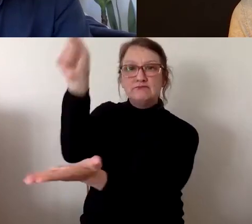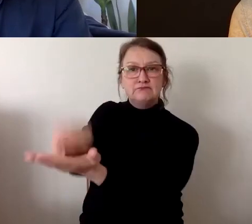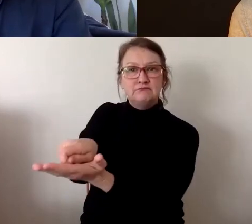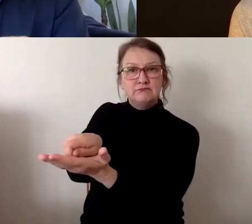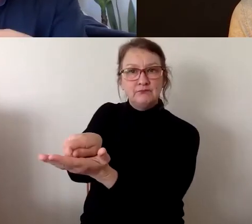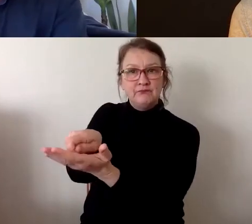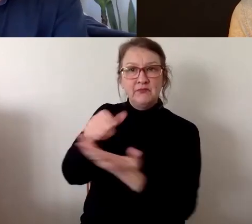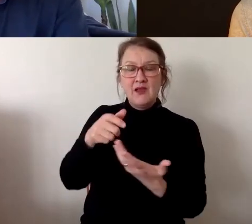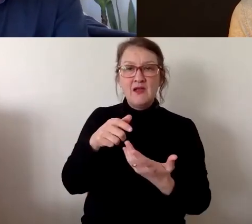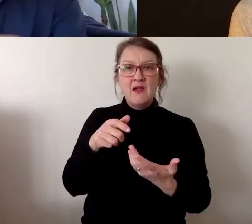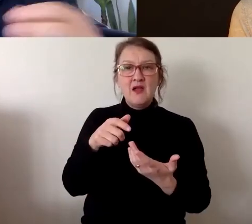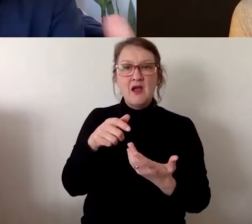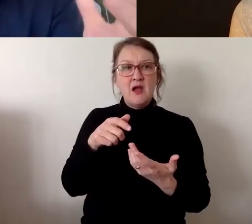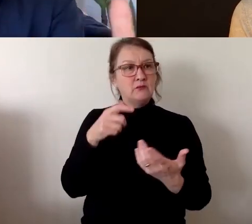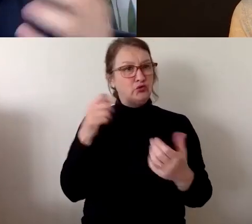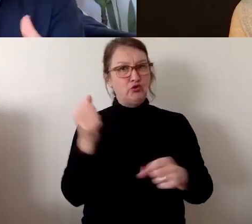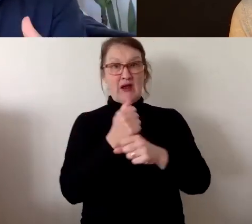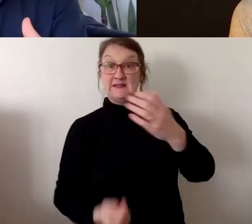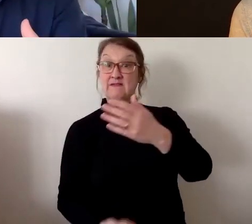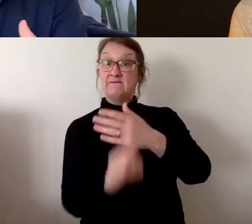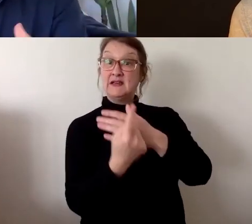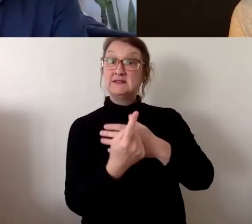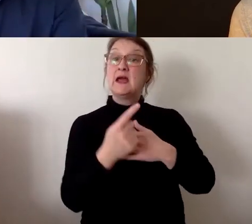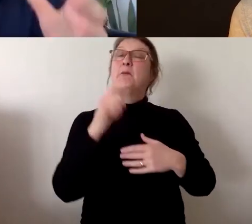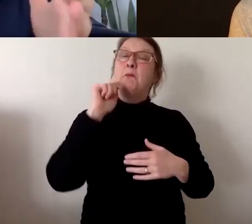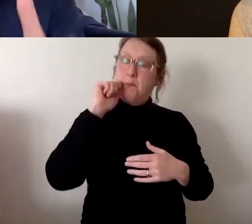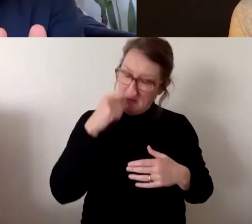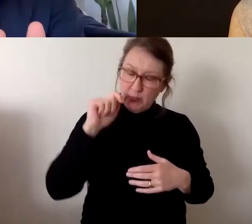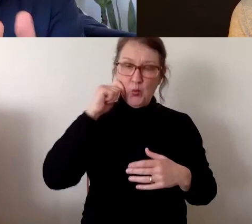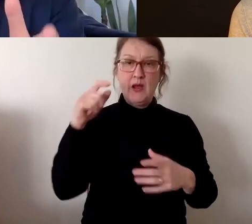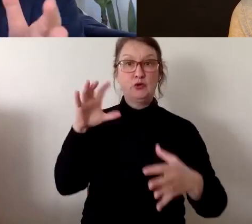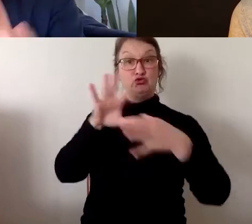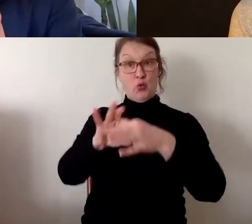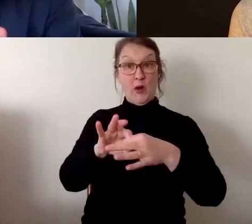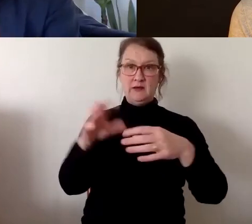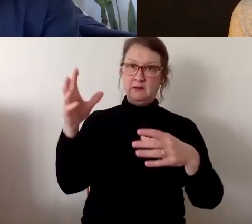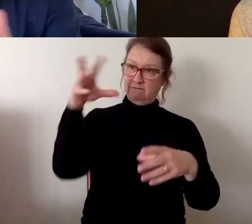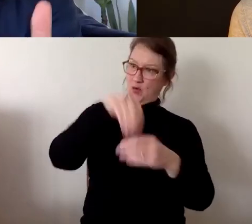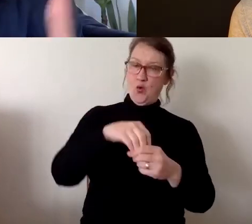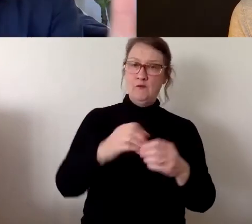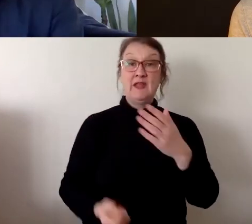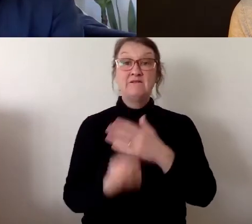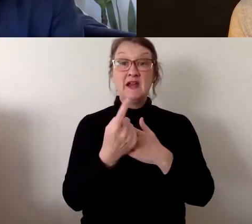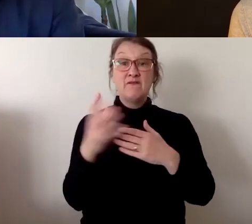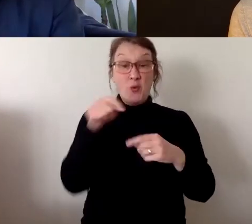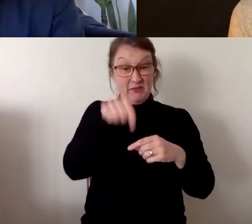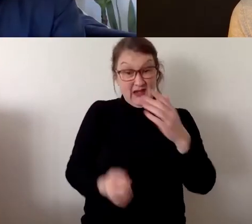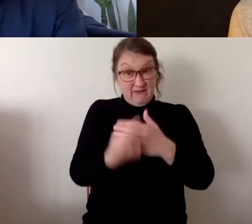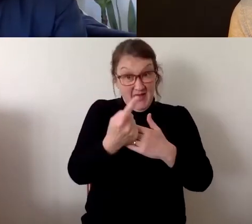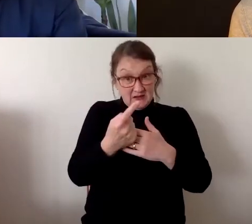Put an event in front of something, and people will tend to come to events. Off that event, then try and create your community and sell to your